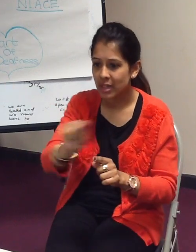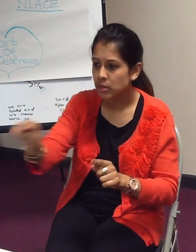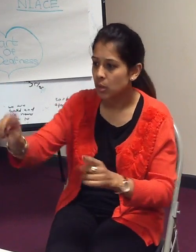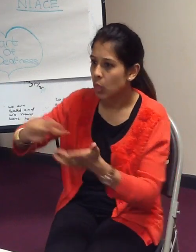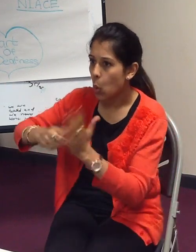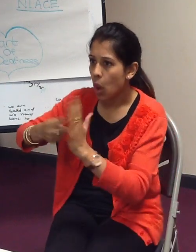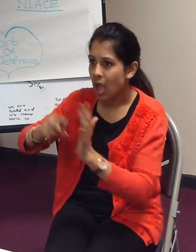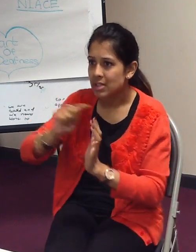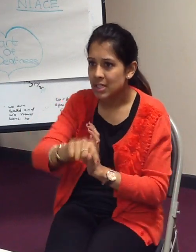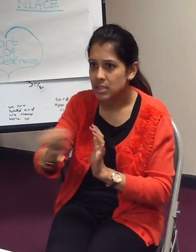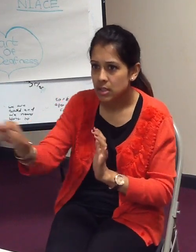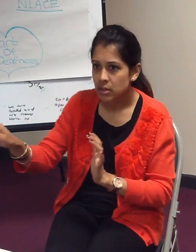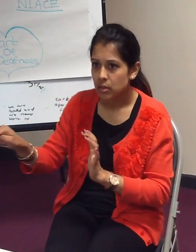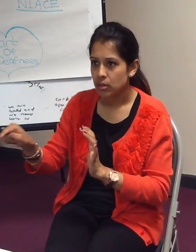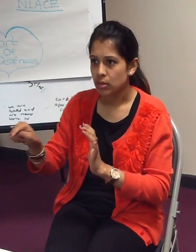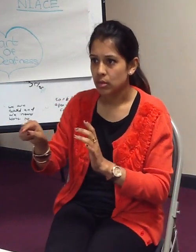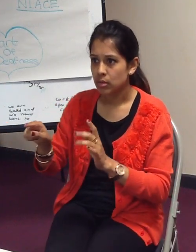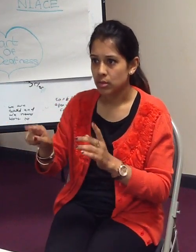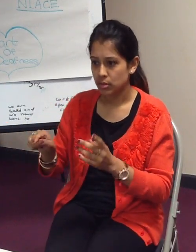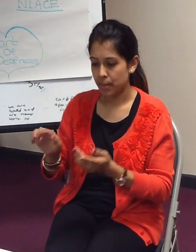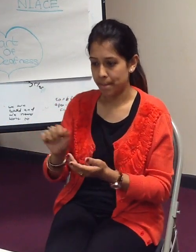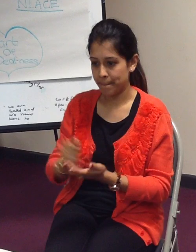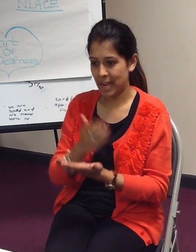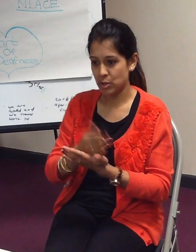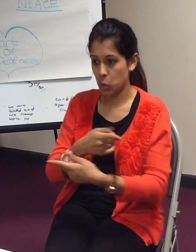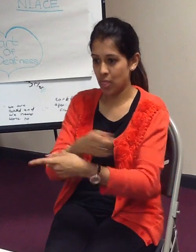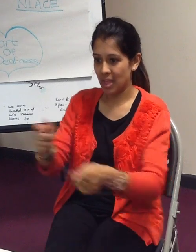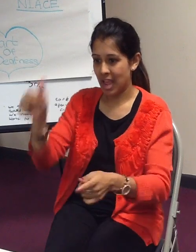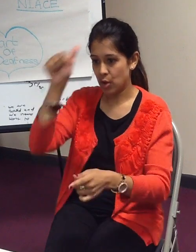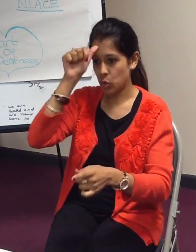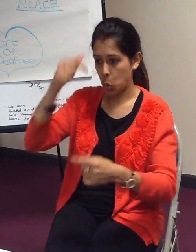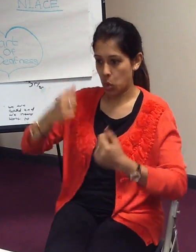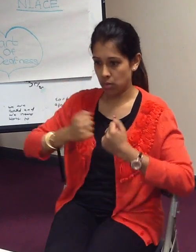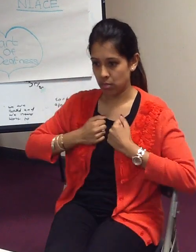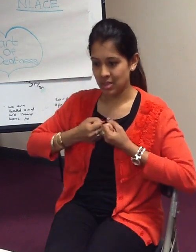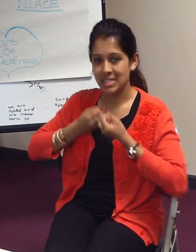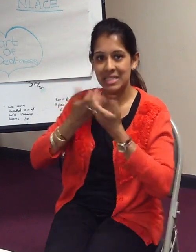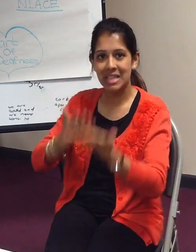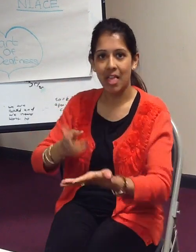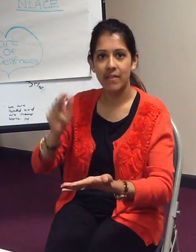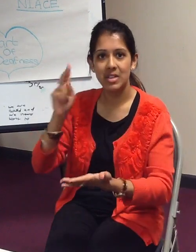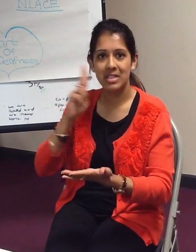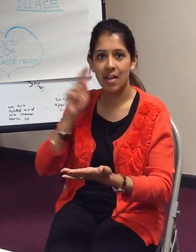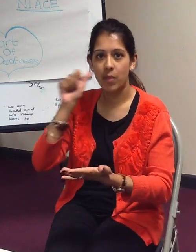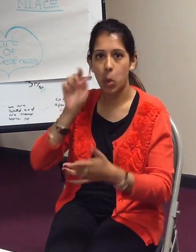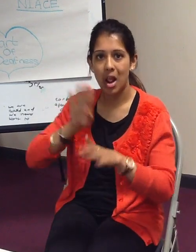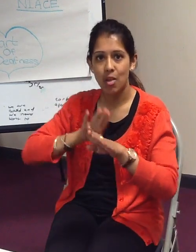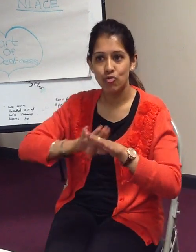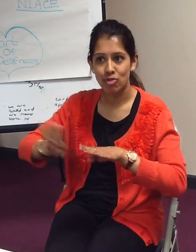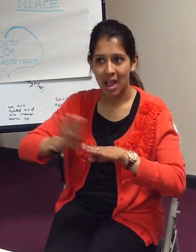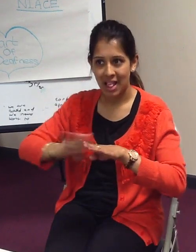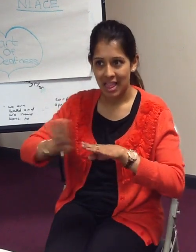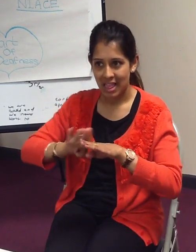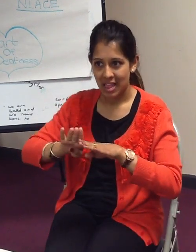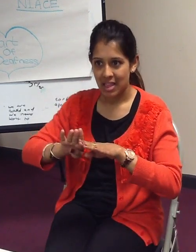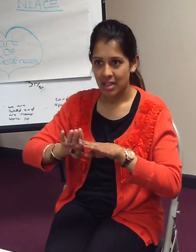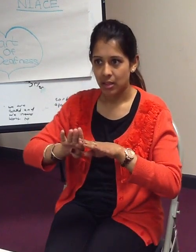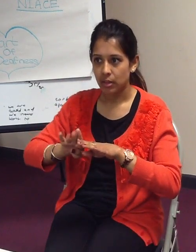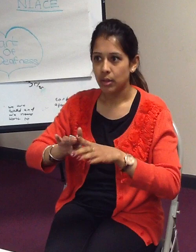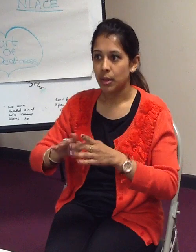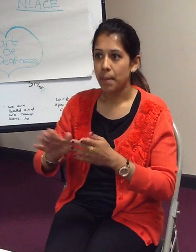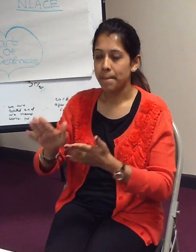organisations that would benefit from Deaf awareness training.